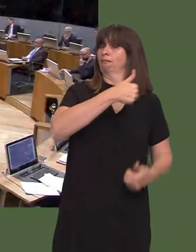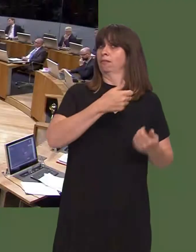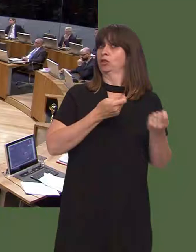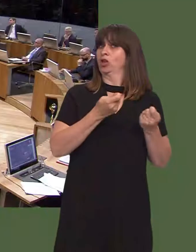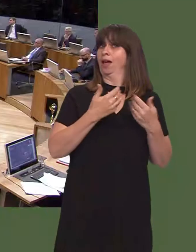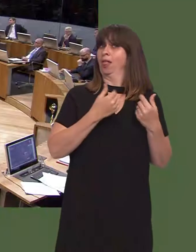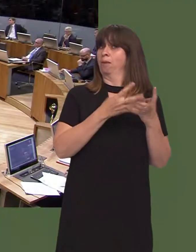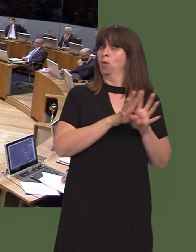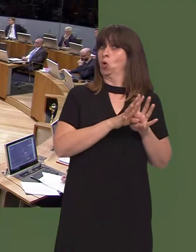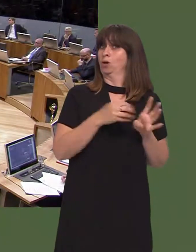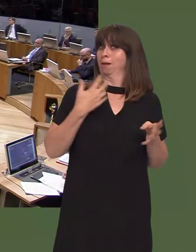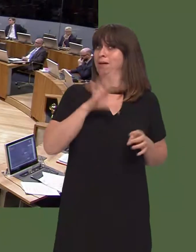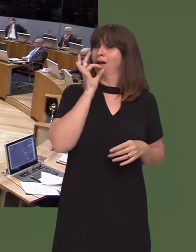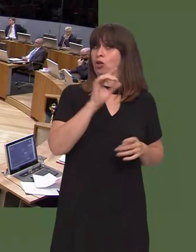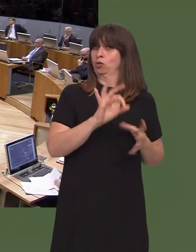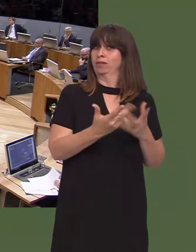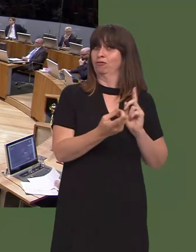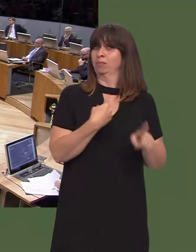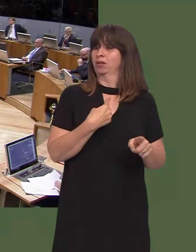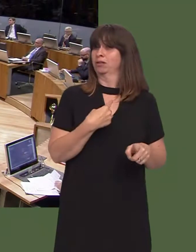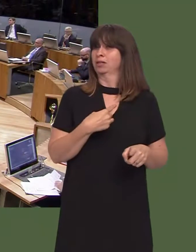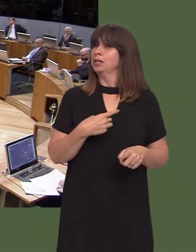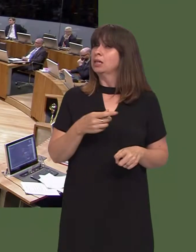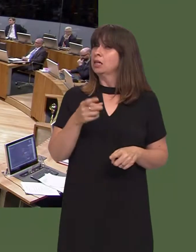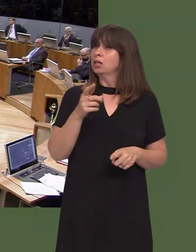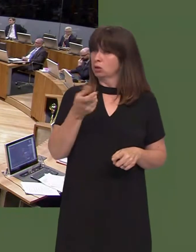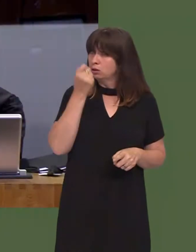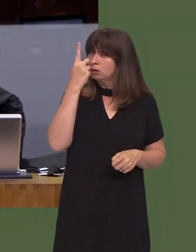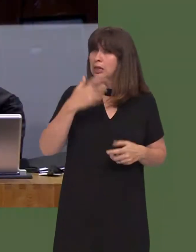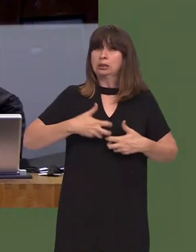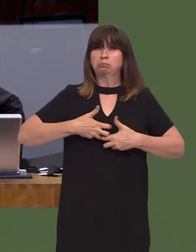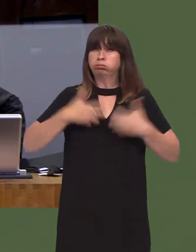board, and I offered you that opportunity. Can you not understand how frustrated and